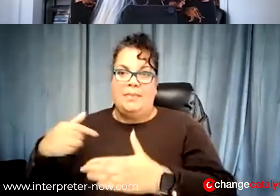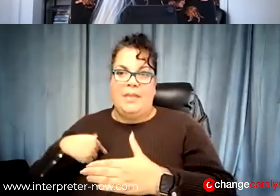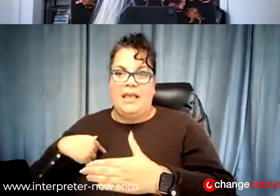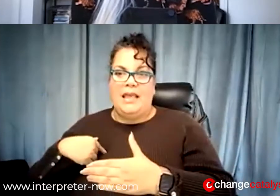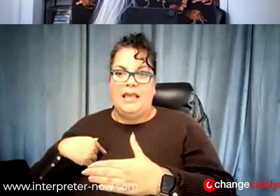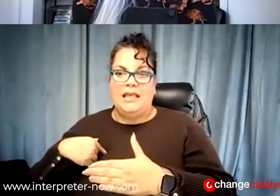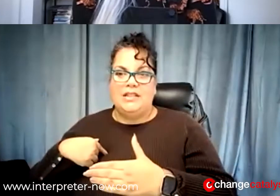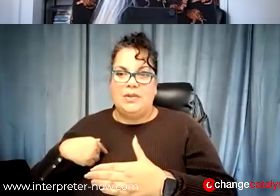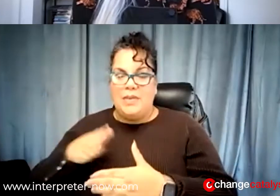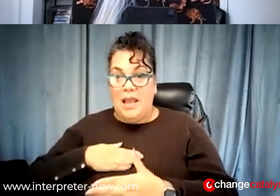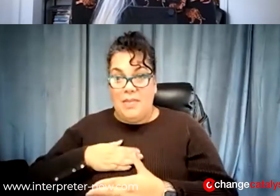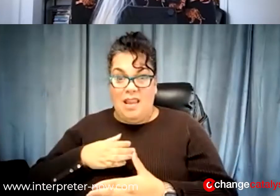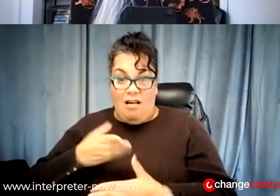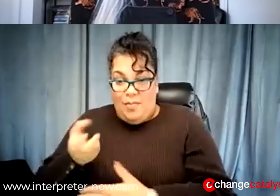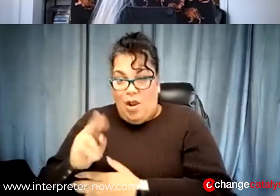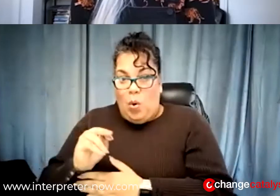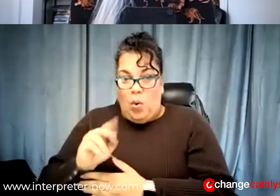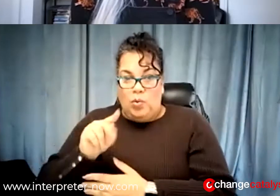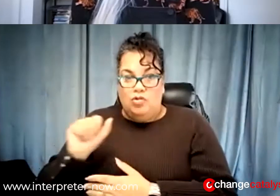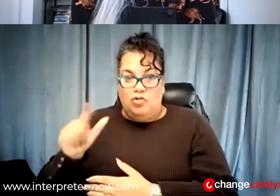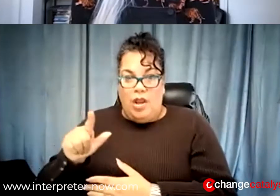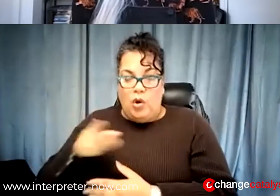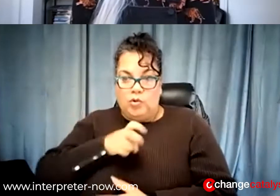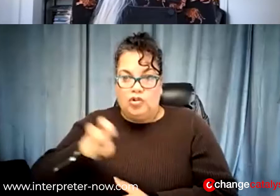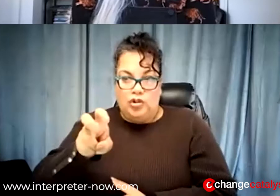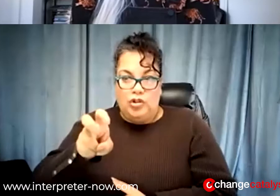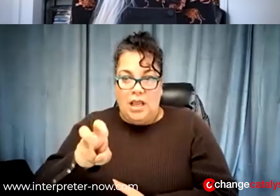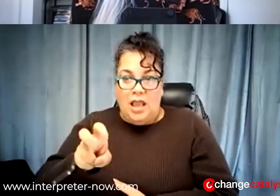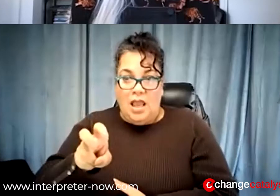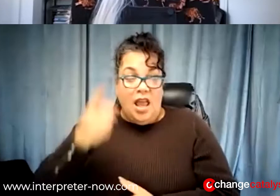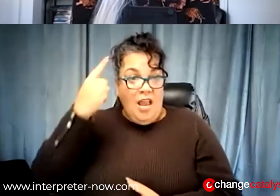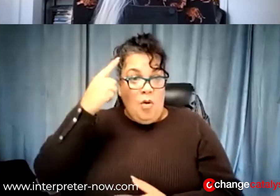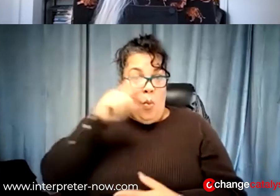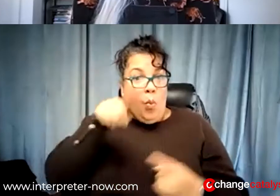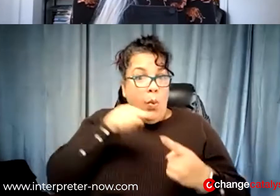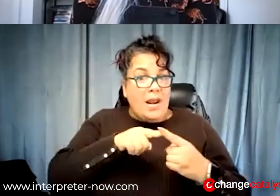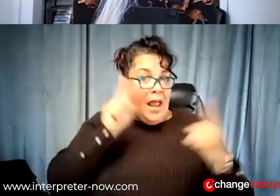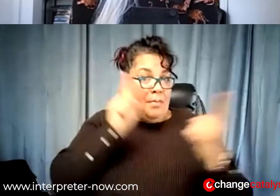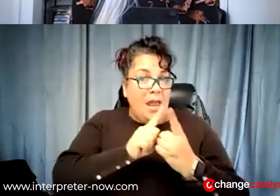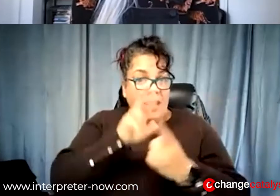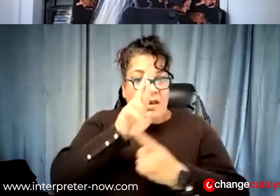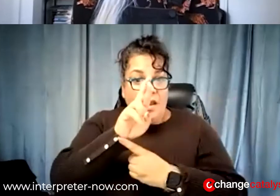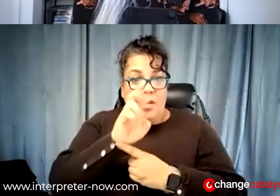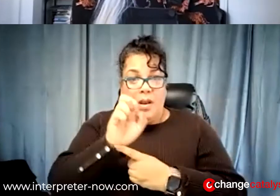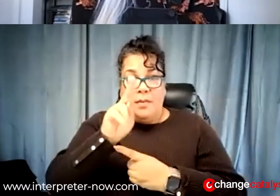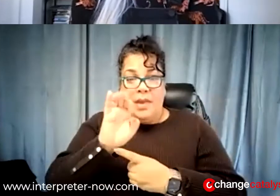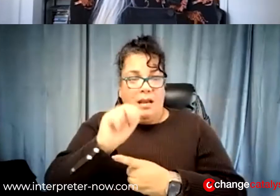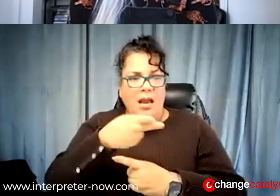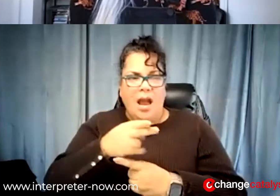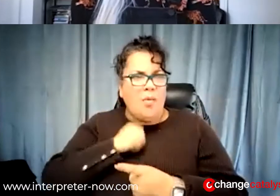being on this OwnTrail journey. Because when I met Rebekah, I wasn't looking to co-found a company. I hadn't thought of anything like this idea before.